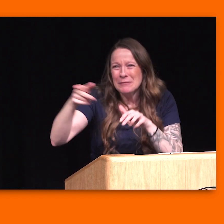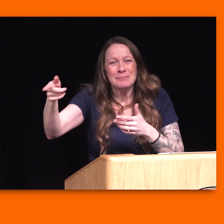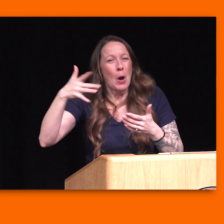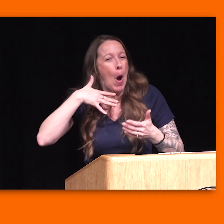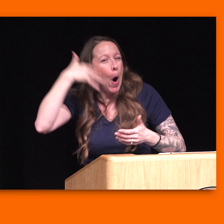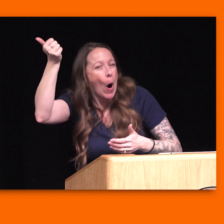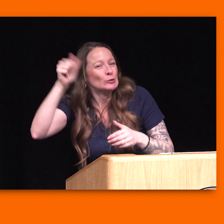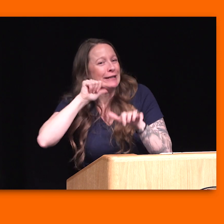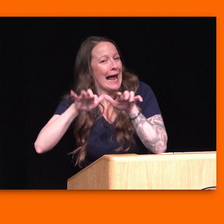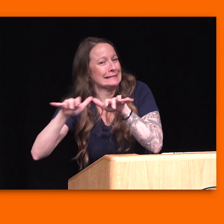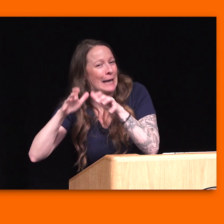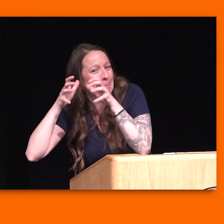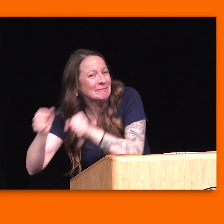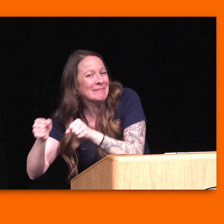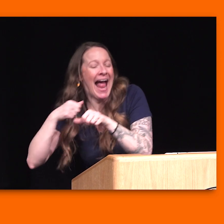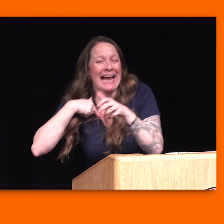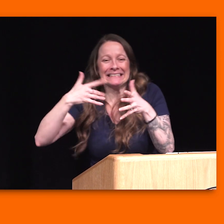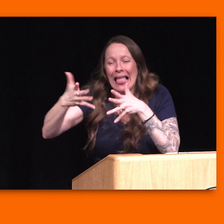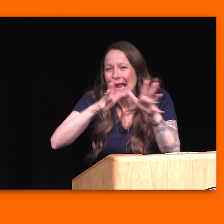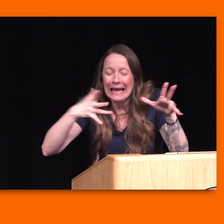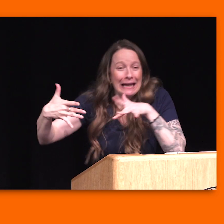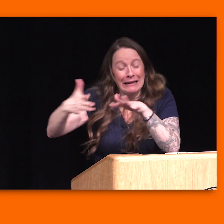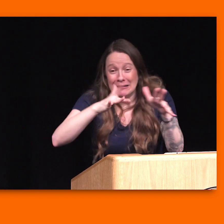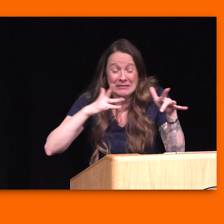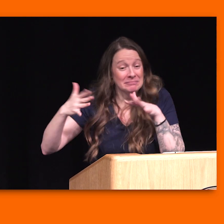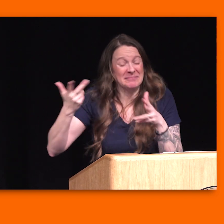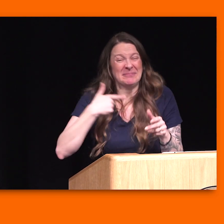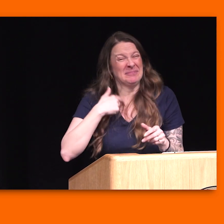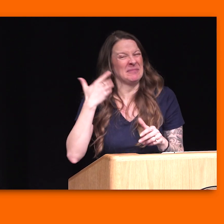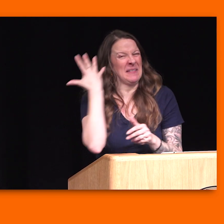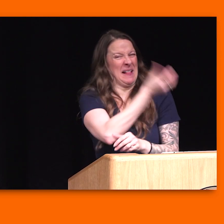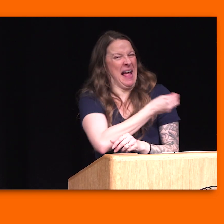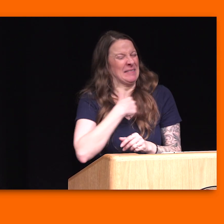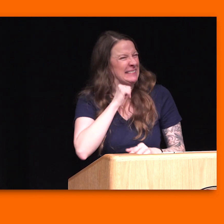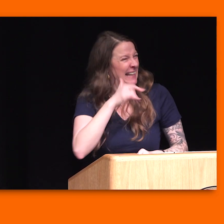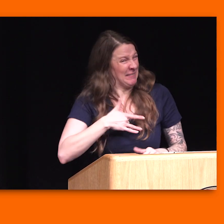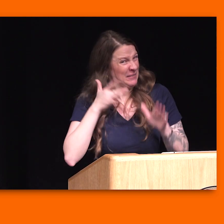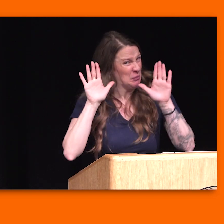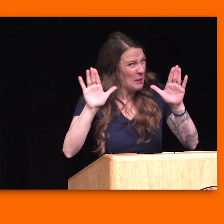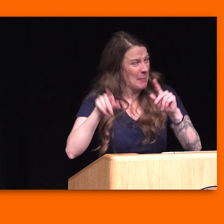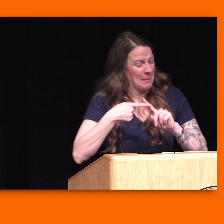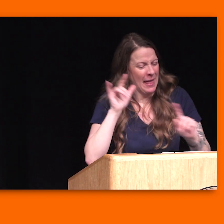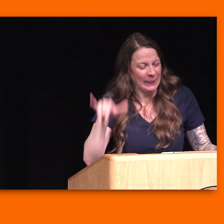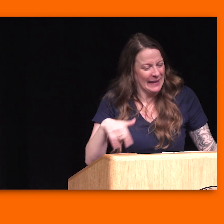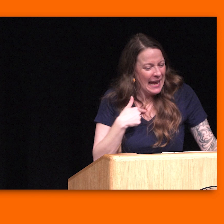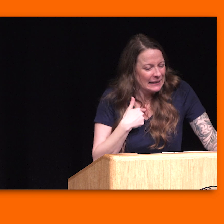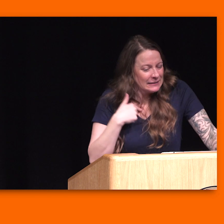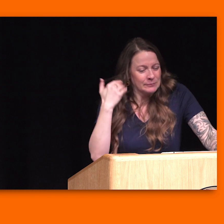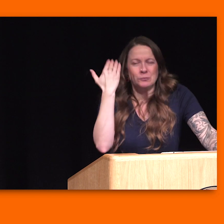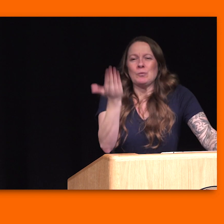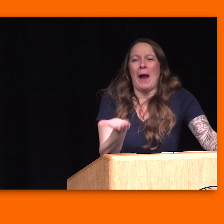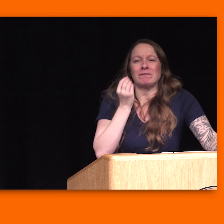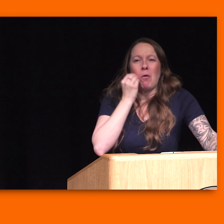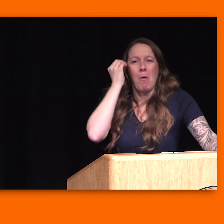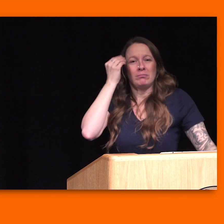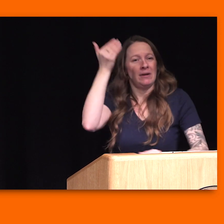We opened a laptop. We typed back and forth. The older gentleman didn't type all that quickly, and I thought after that